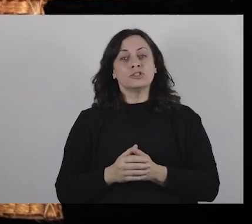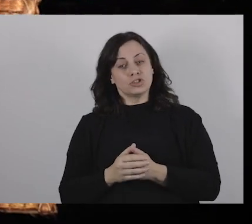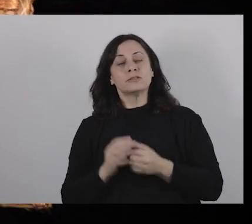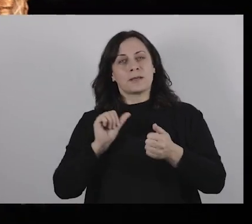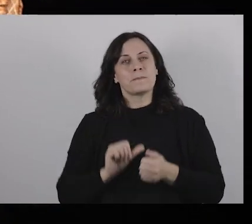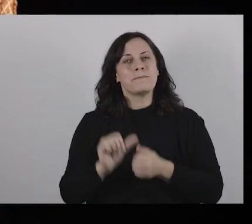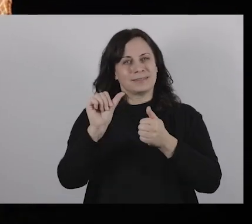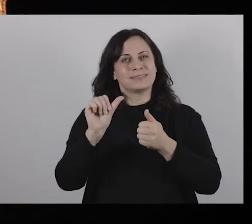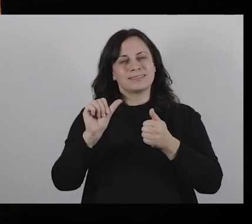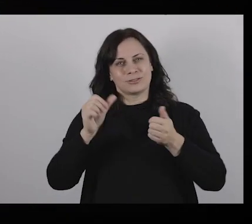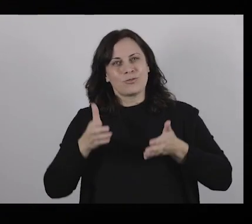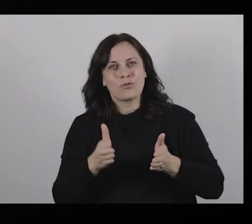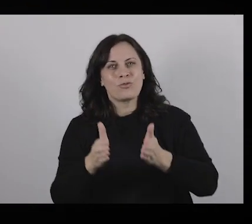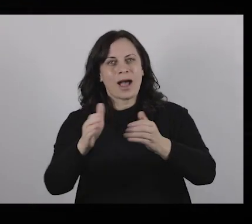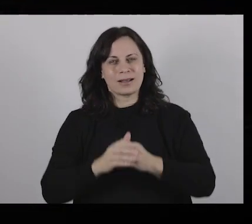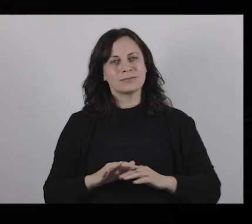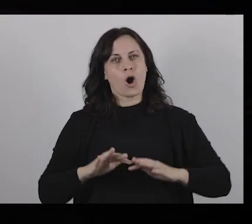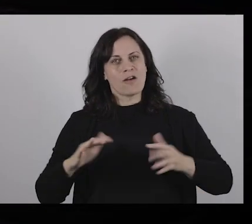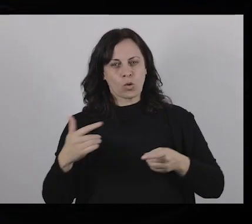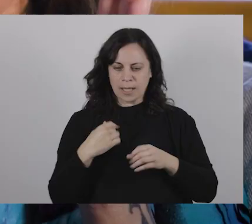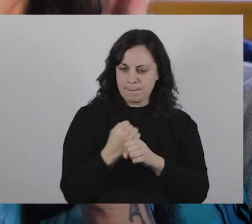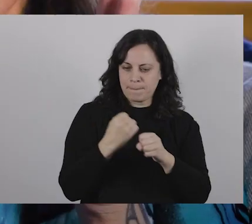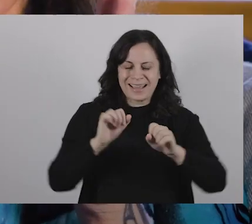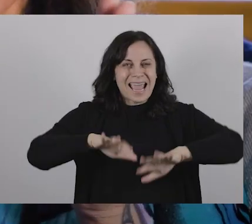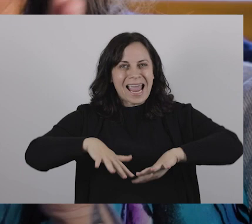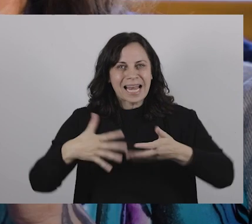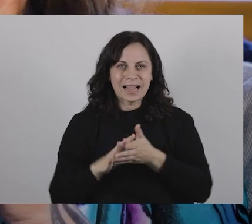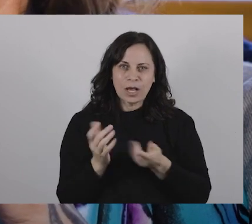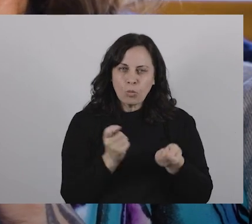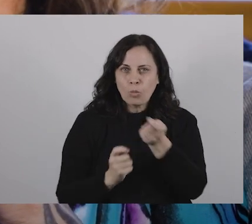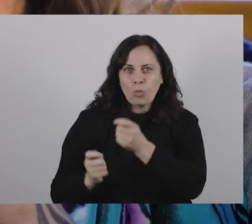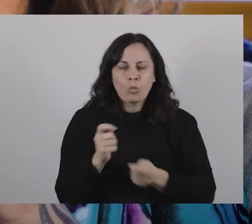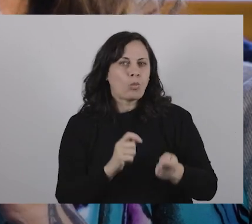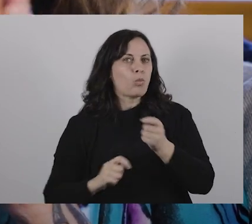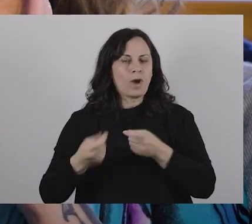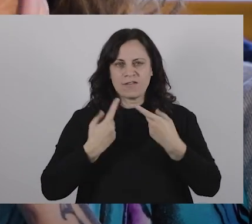And everything you make— Sure, there's tikanga involved in weaving.